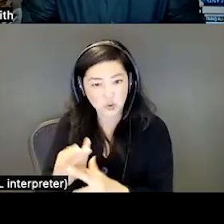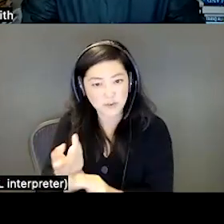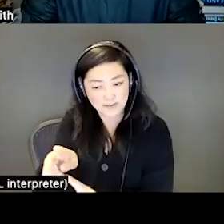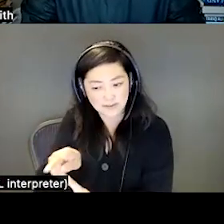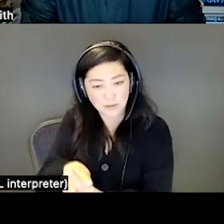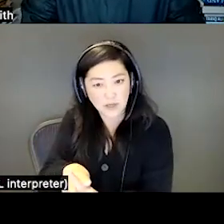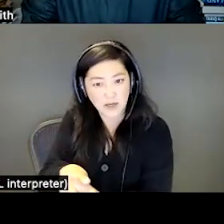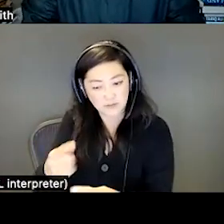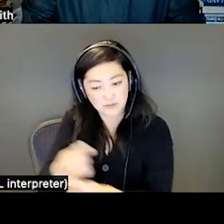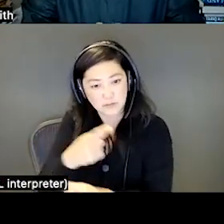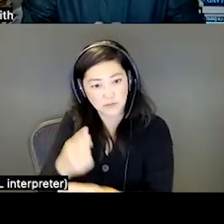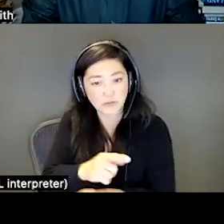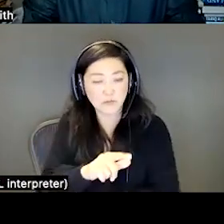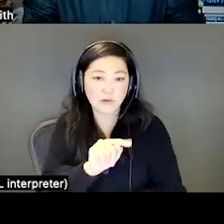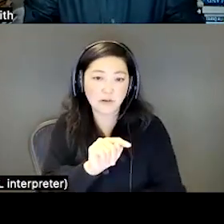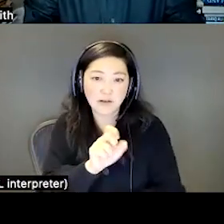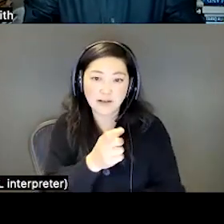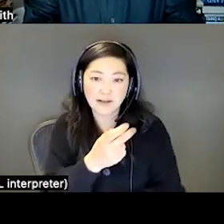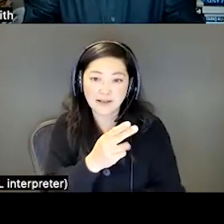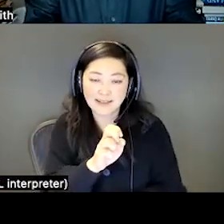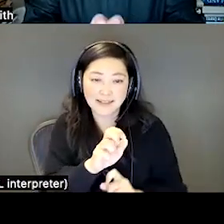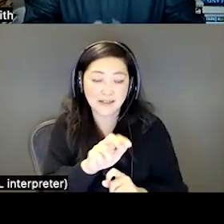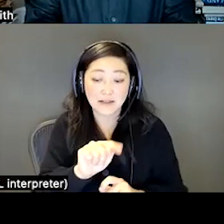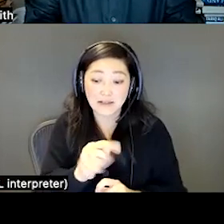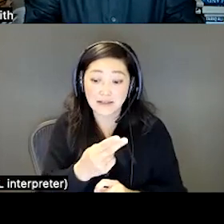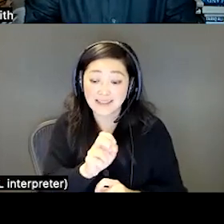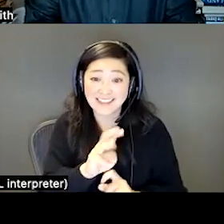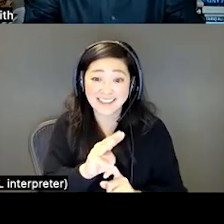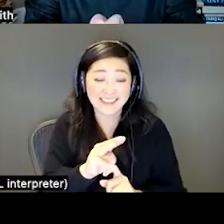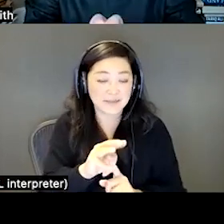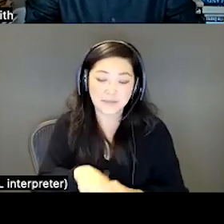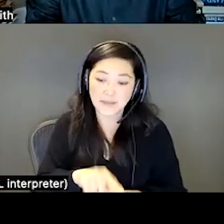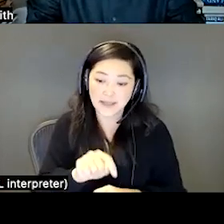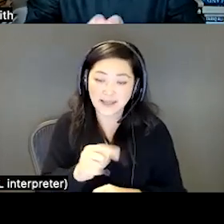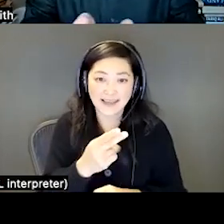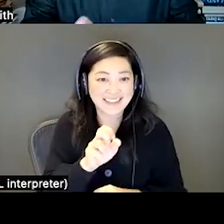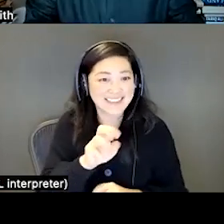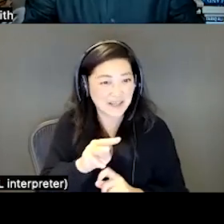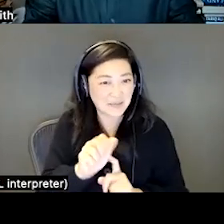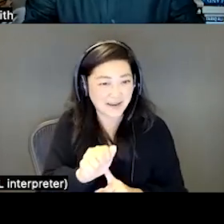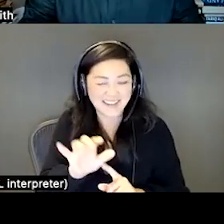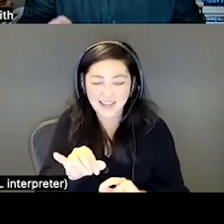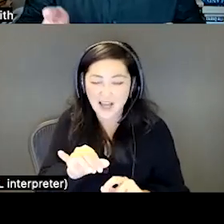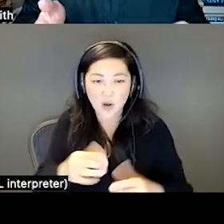Thema is a fantastically powerful tool, and I'm not being paid to say this. I honestly believe it.